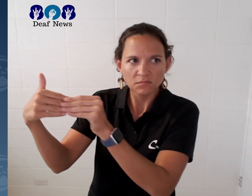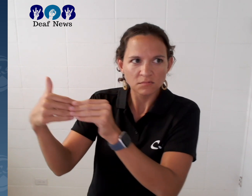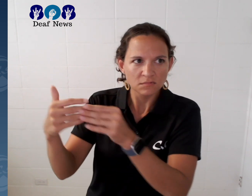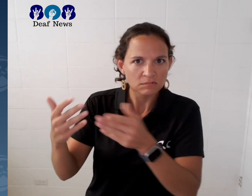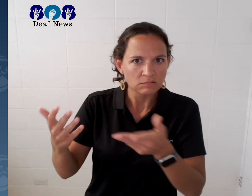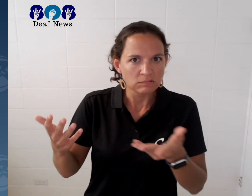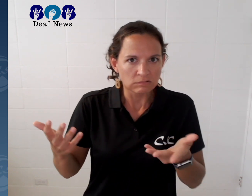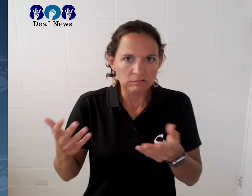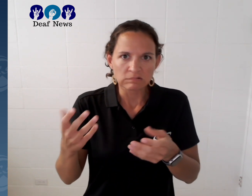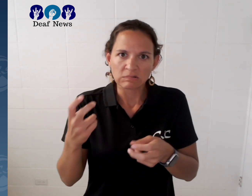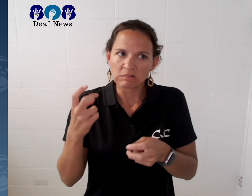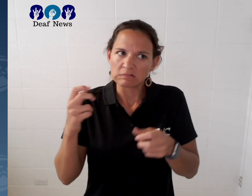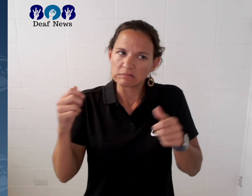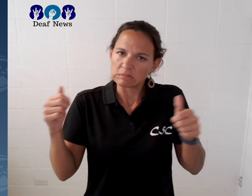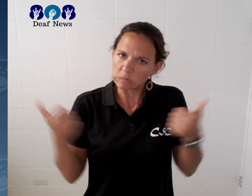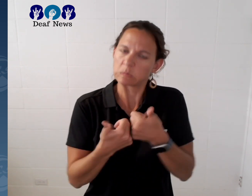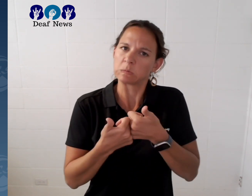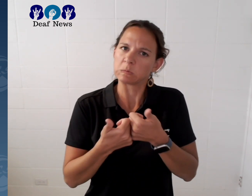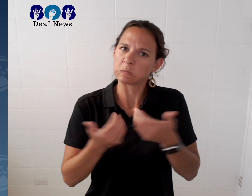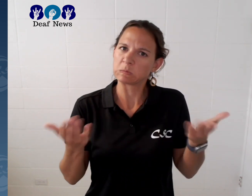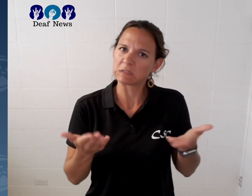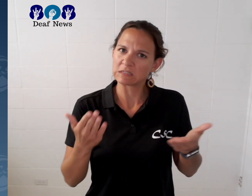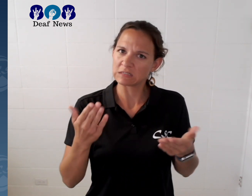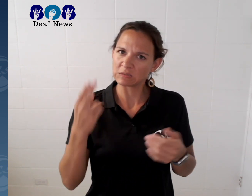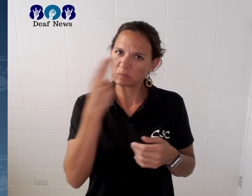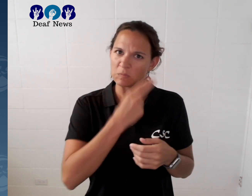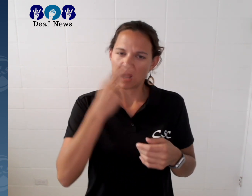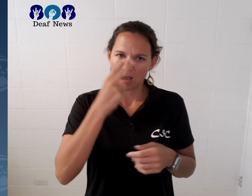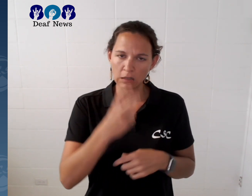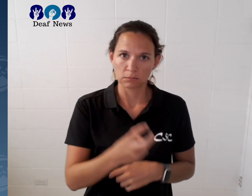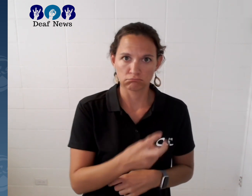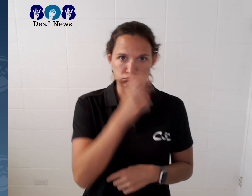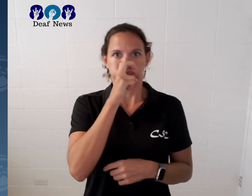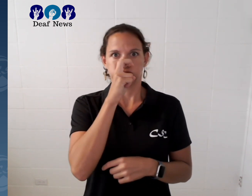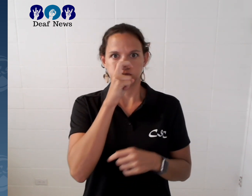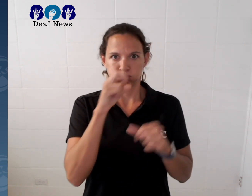It was a major challenge for business owners here in Hawaii